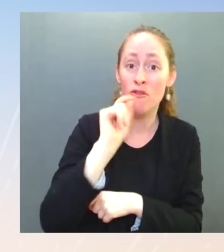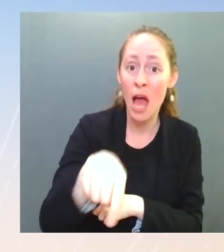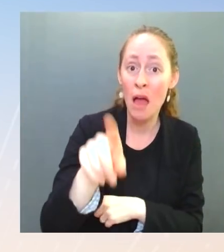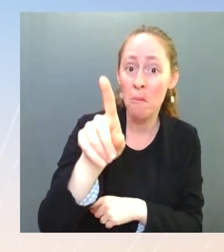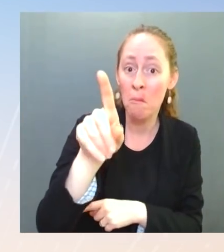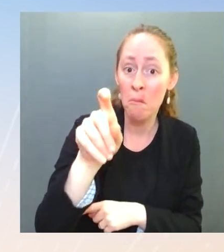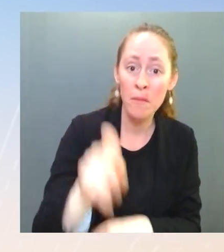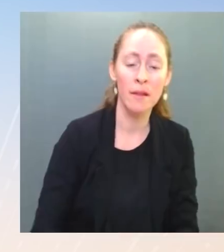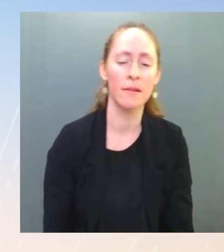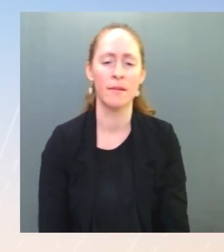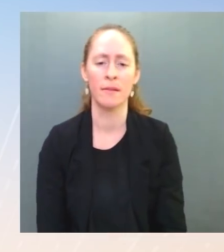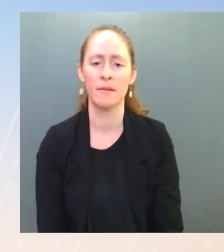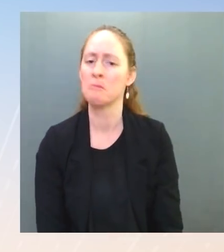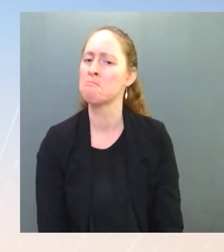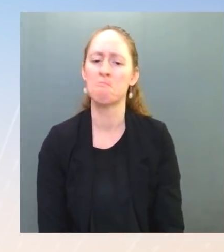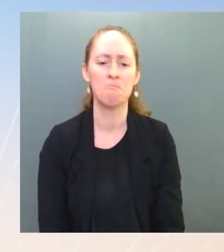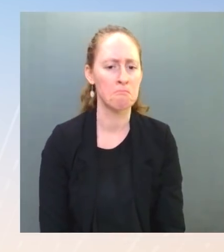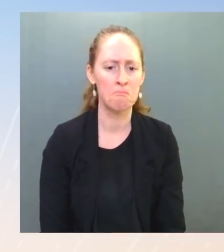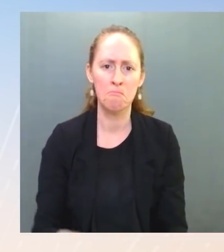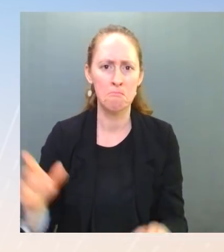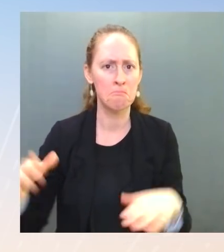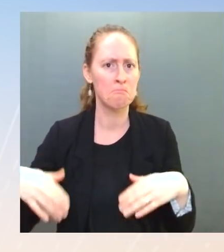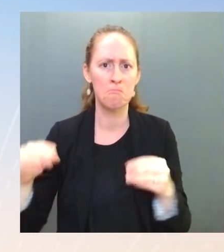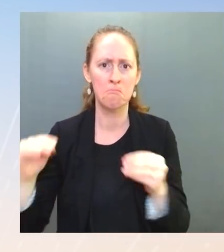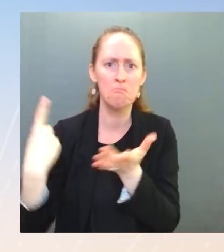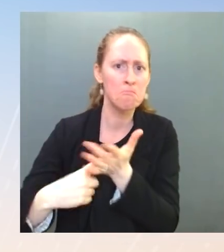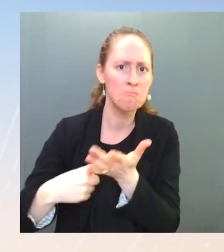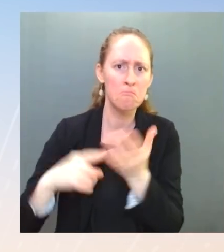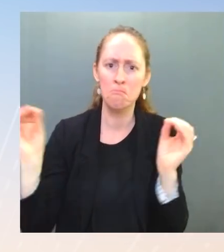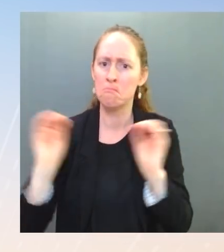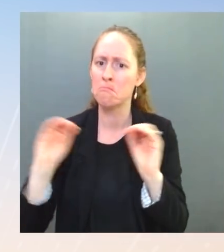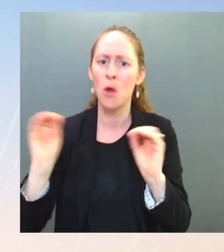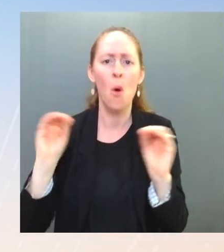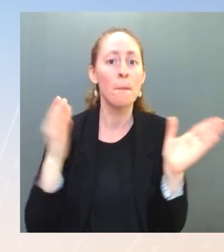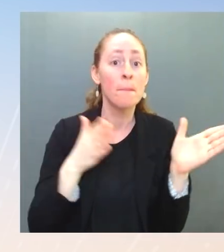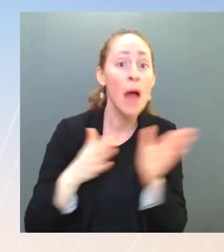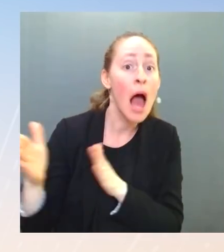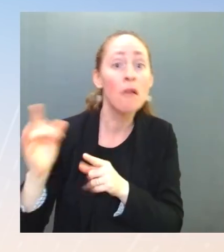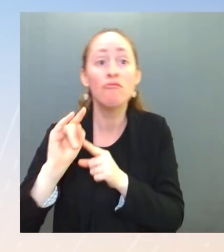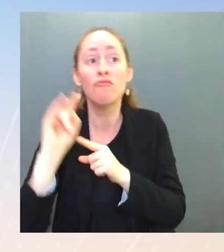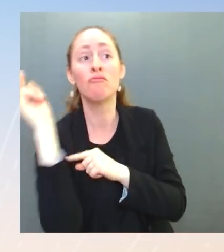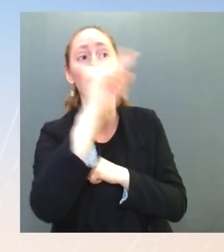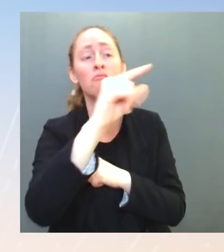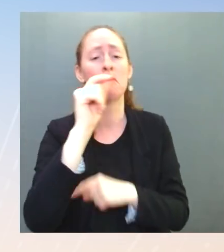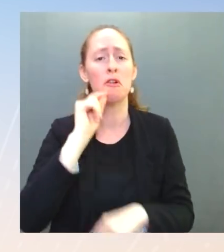by the President of the United States to Ukraine. What is most important to the Ukrainian leadership is that we are expediting weapons